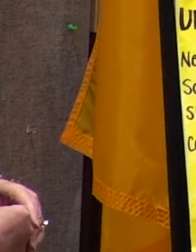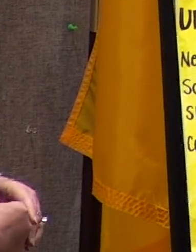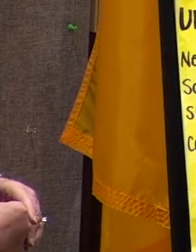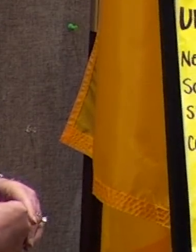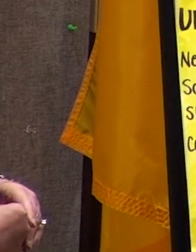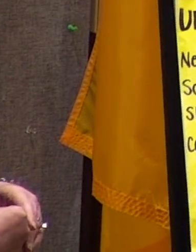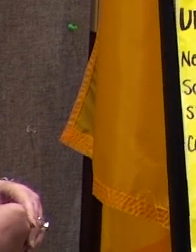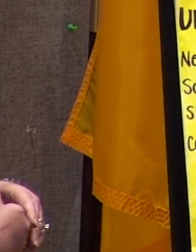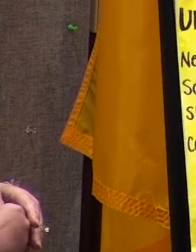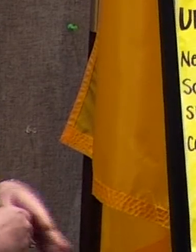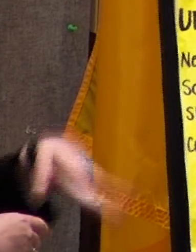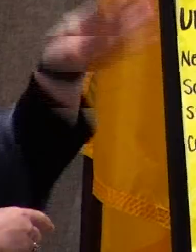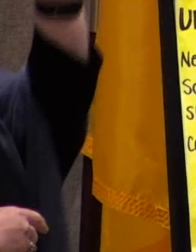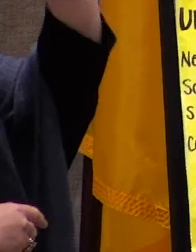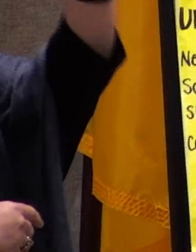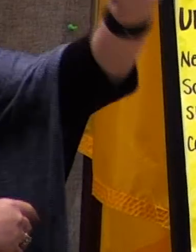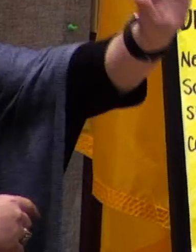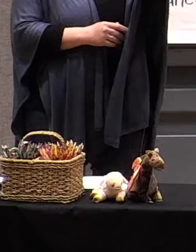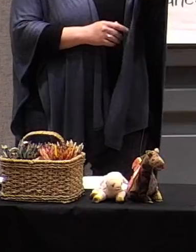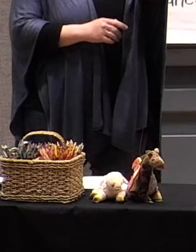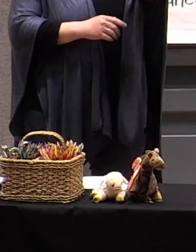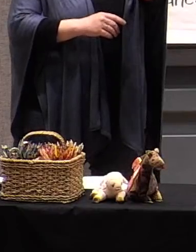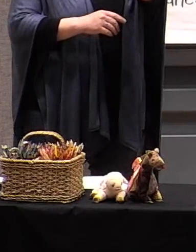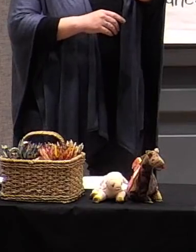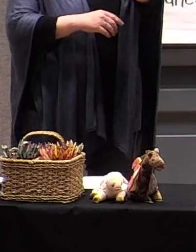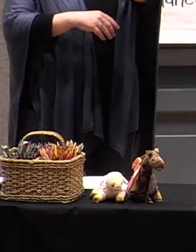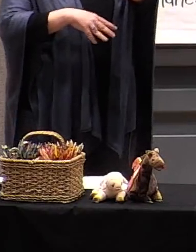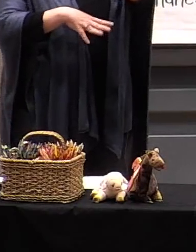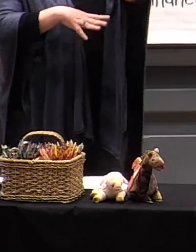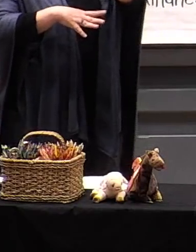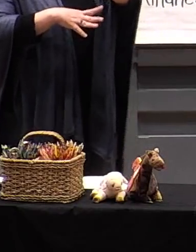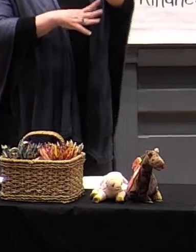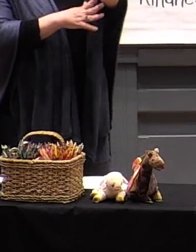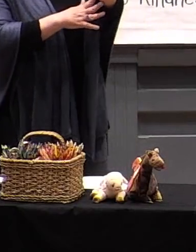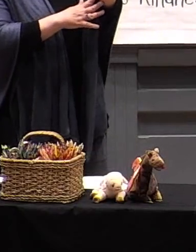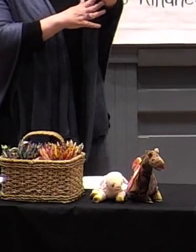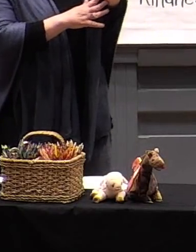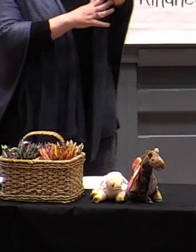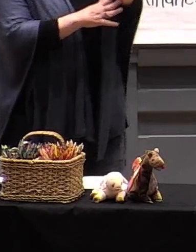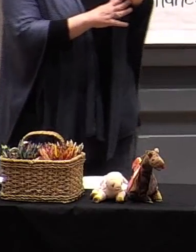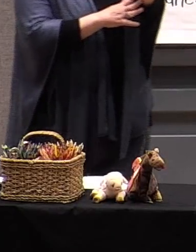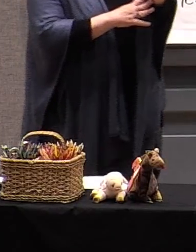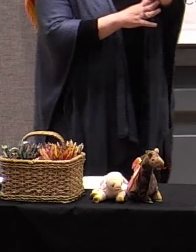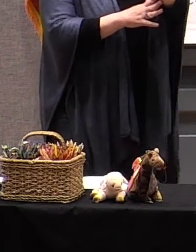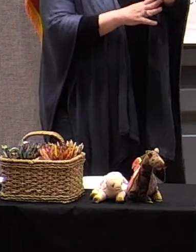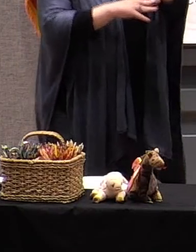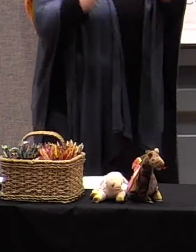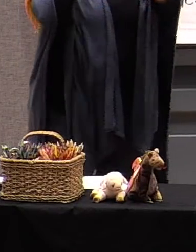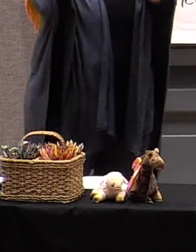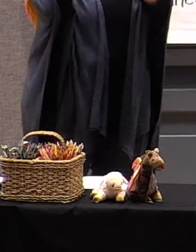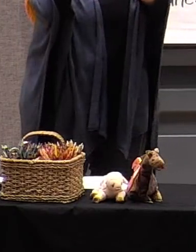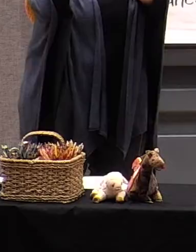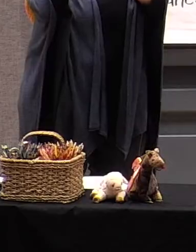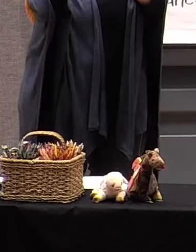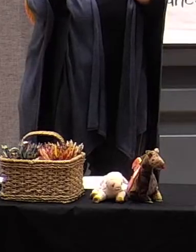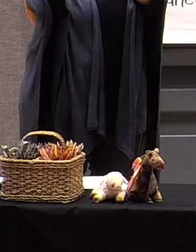your hand, and we're gonna practice breathing. You have one hand, use your pointer and we